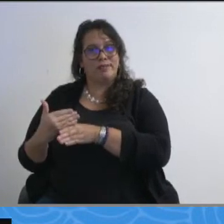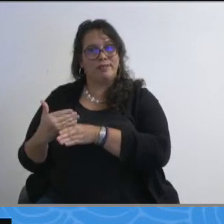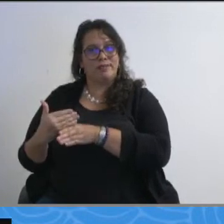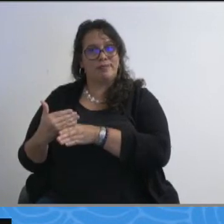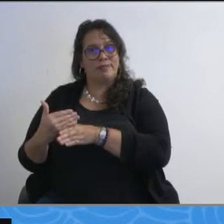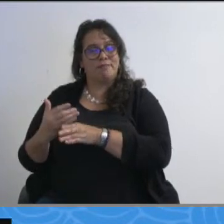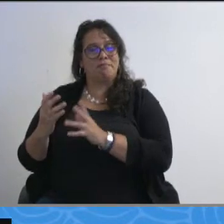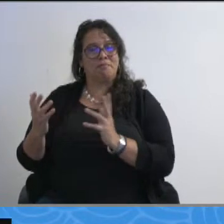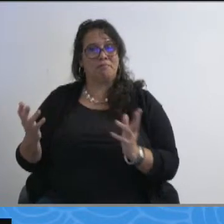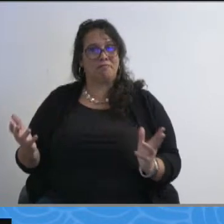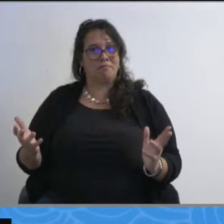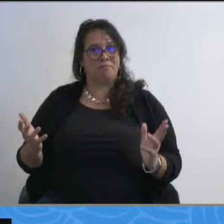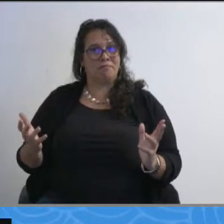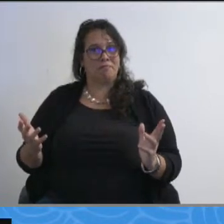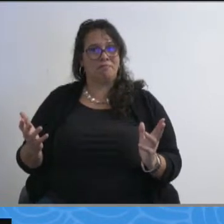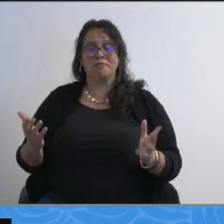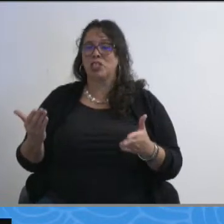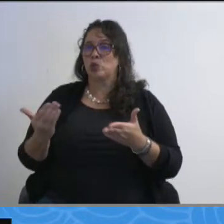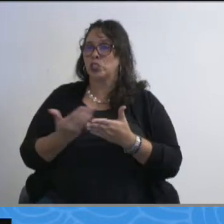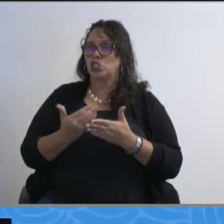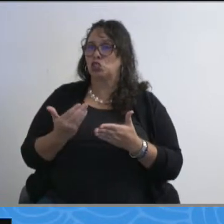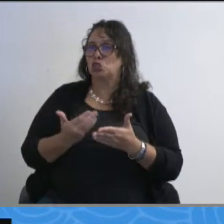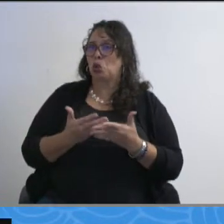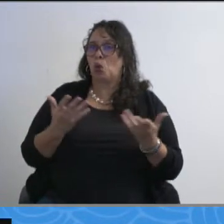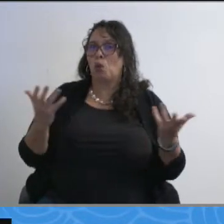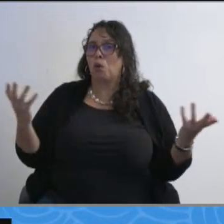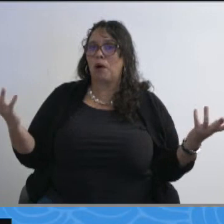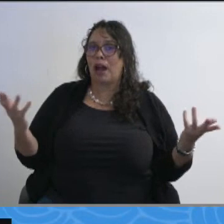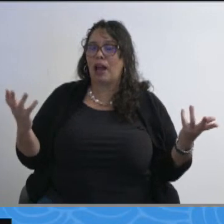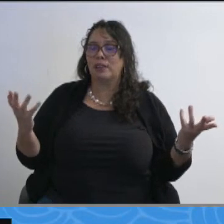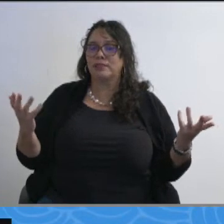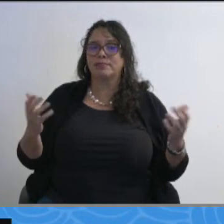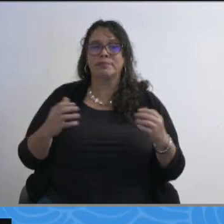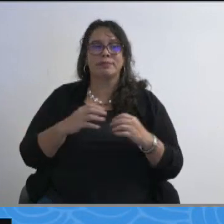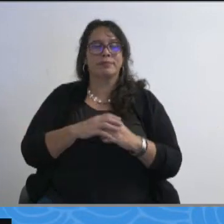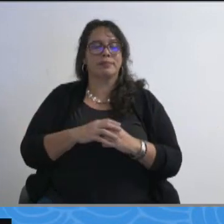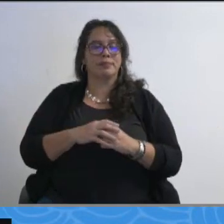So, what is new with our new tutoring initiative is